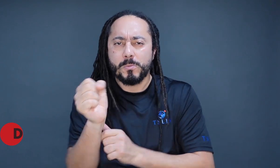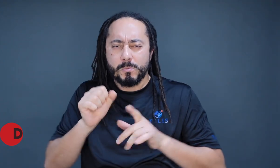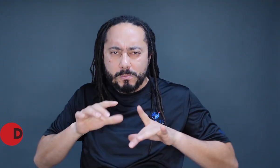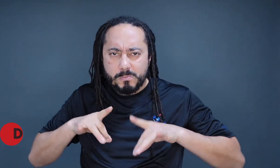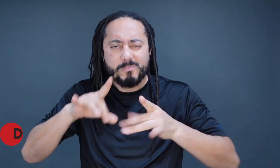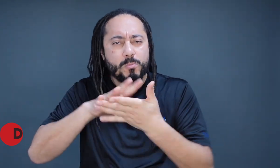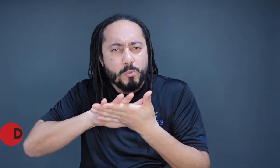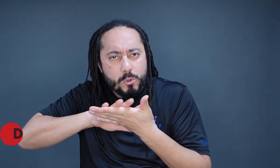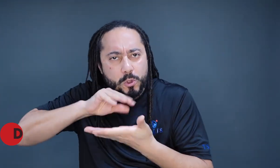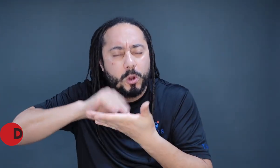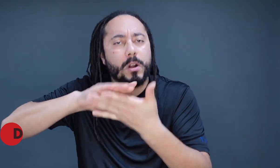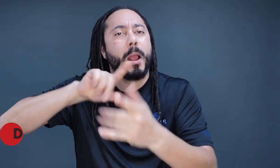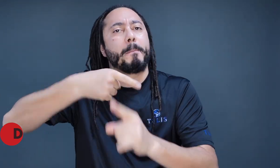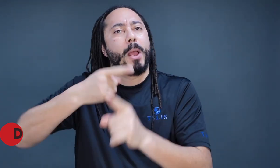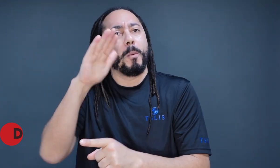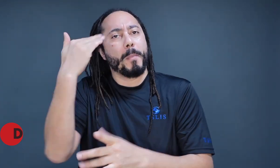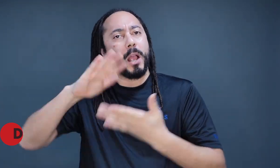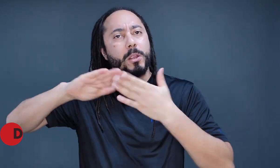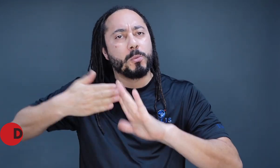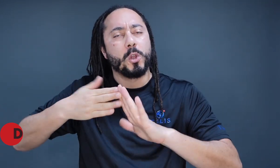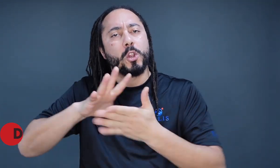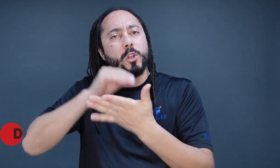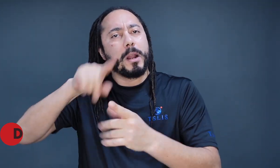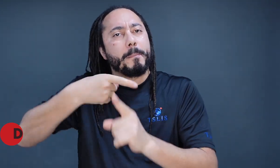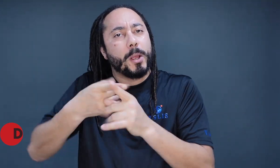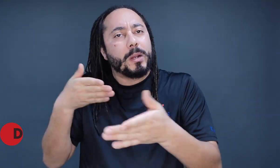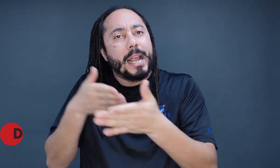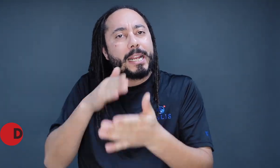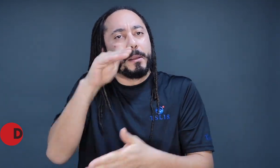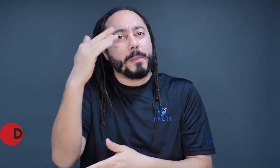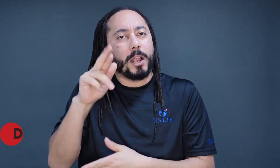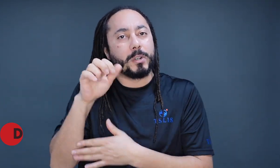we all work on learning about the Black community and